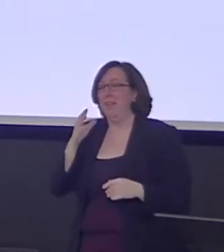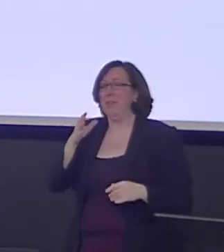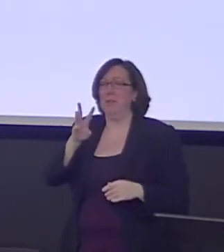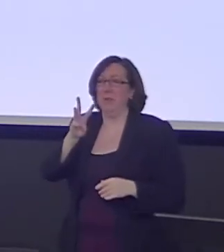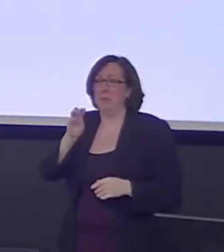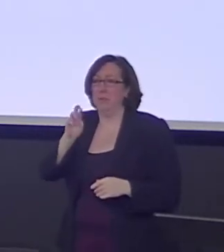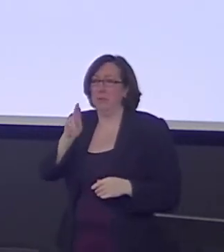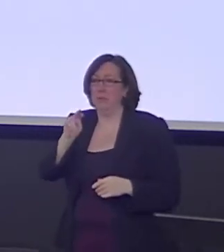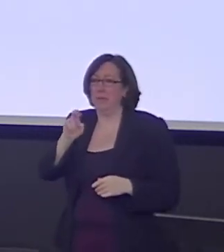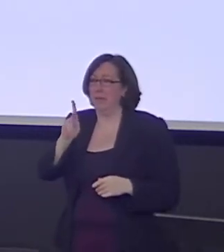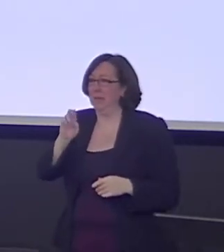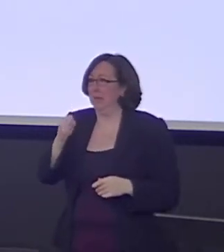So wrapping it up.